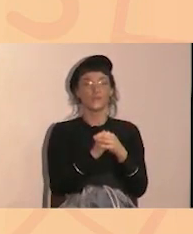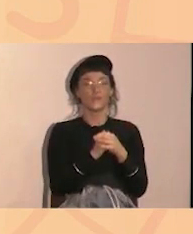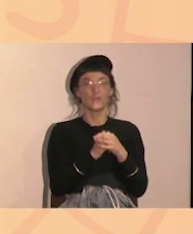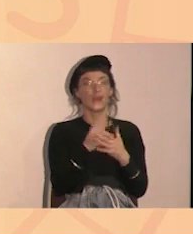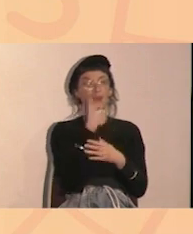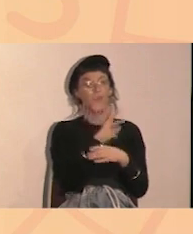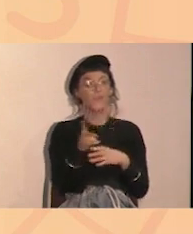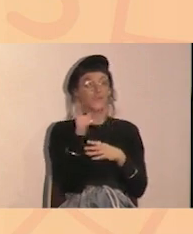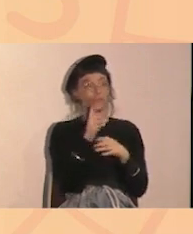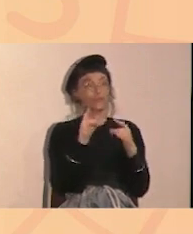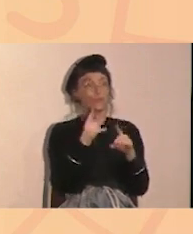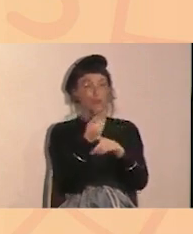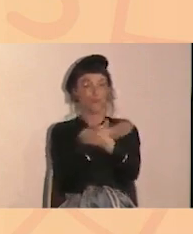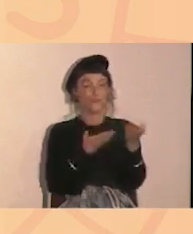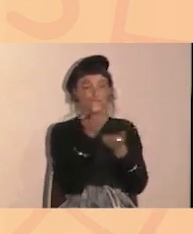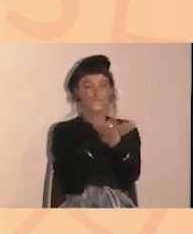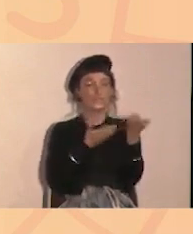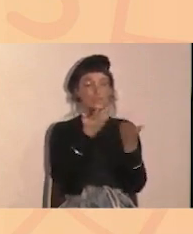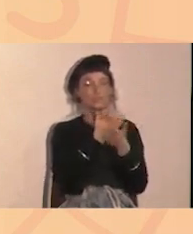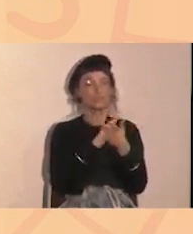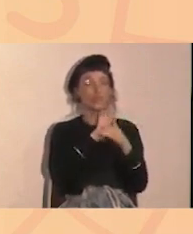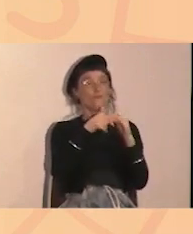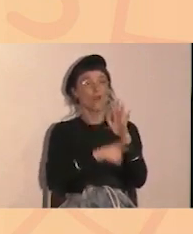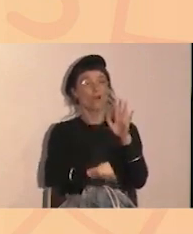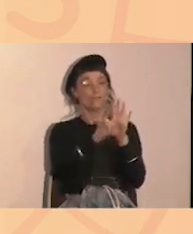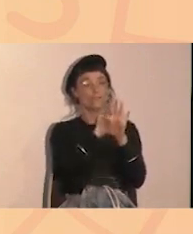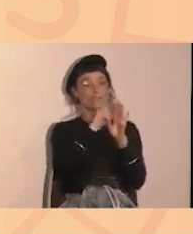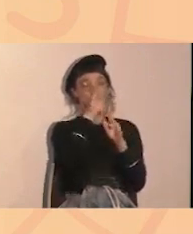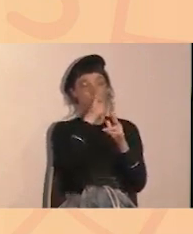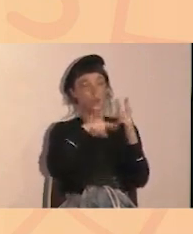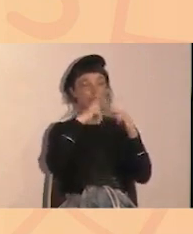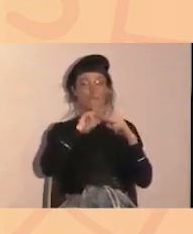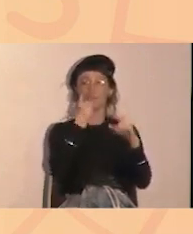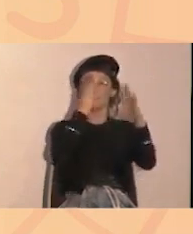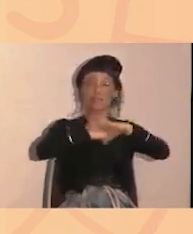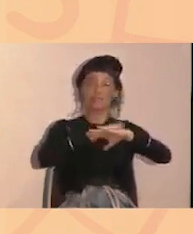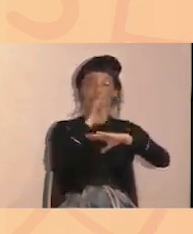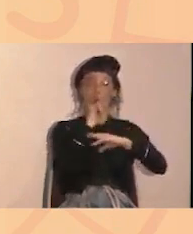create invitation for people who are not just First Nations people, but people who belong to other cultural groups that have been